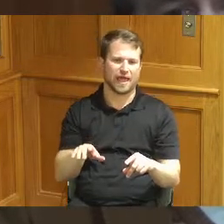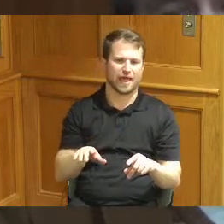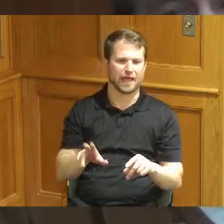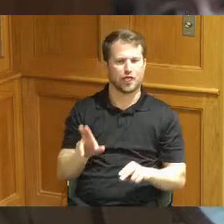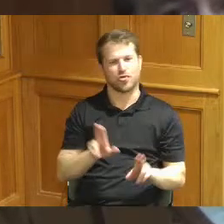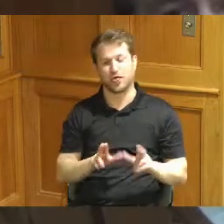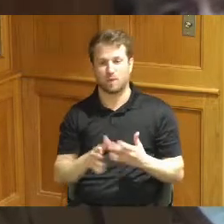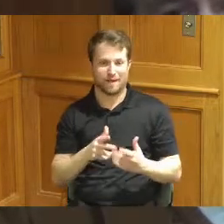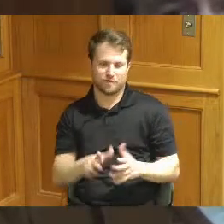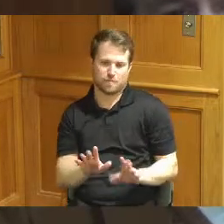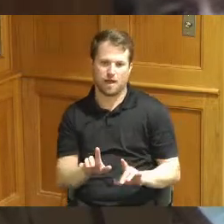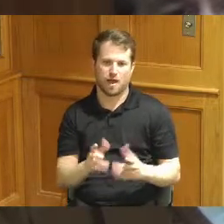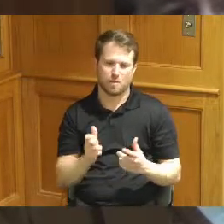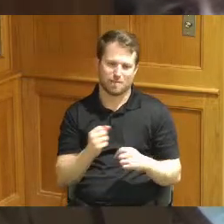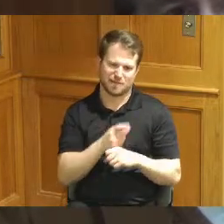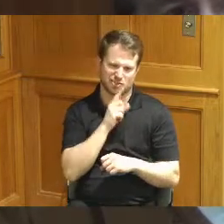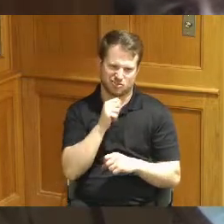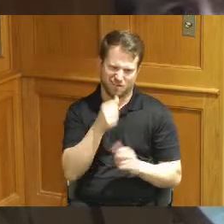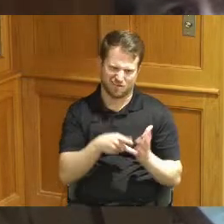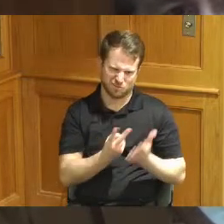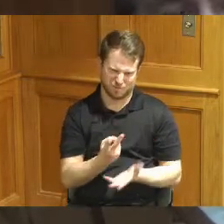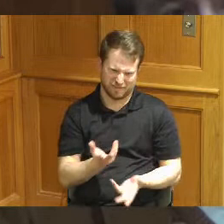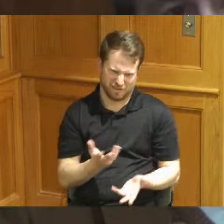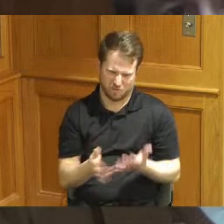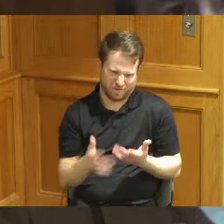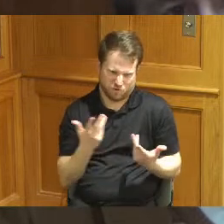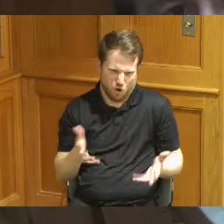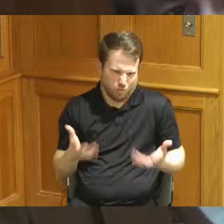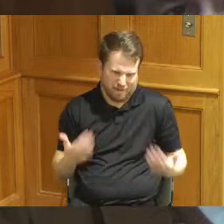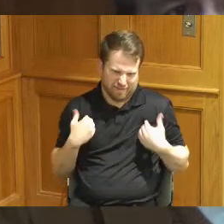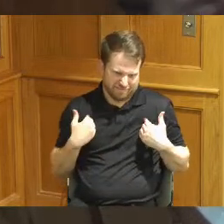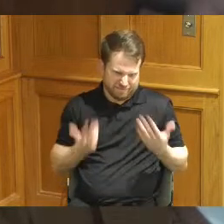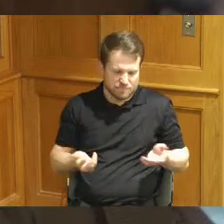sure that we're not duplicating something that's already happening maybe it's a matter